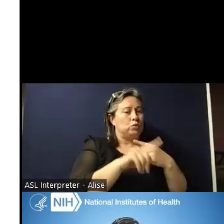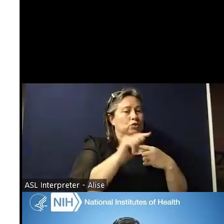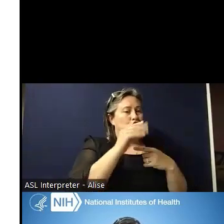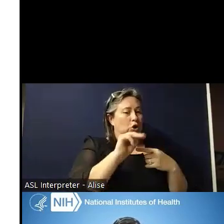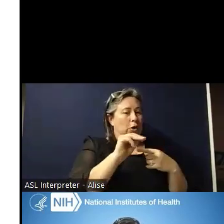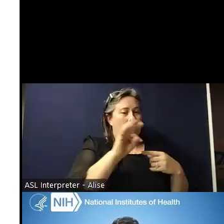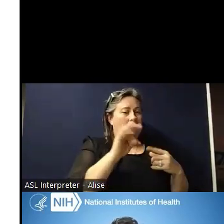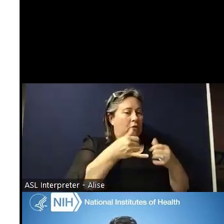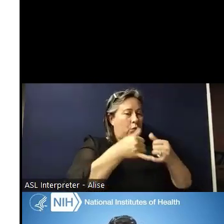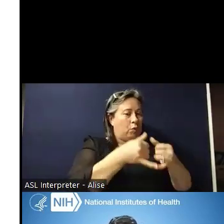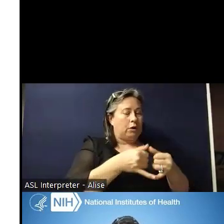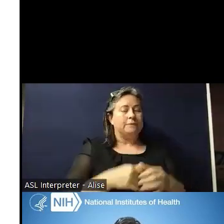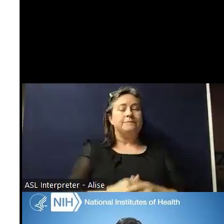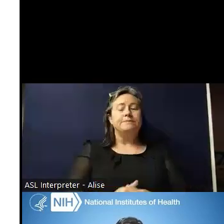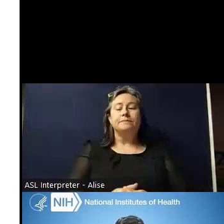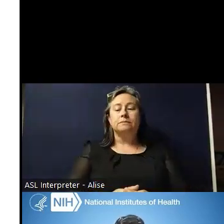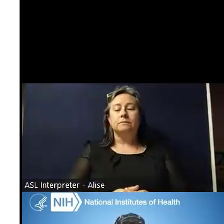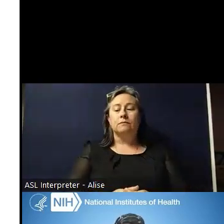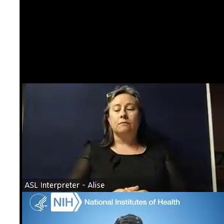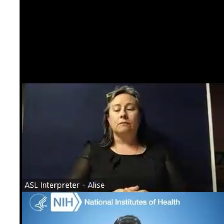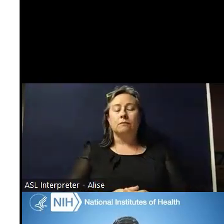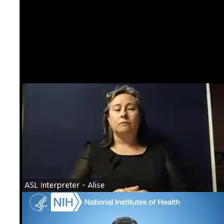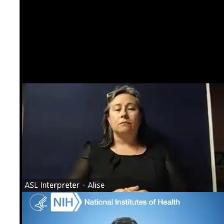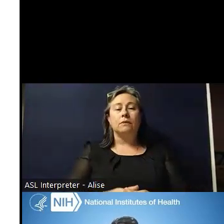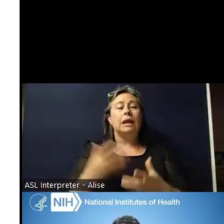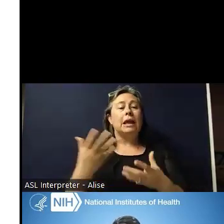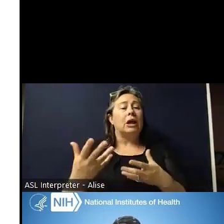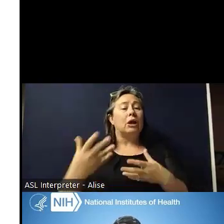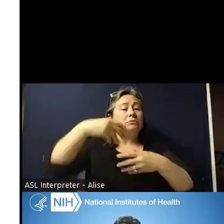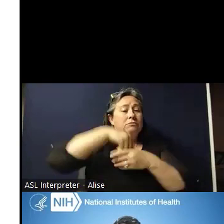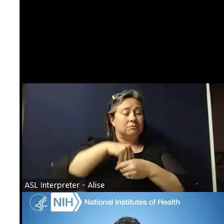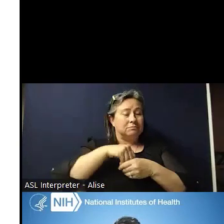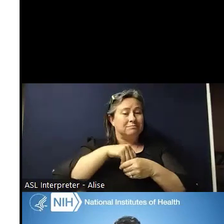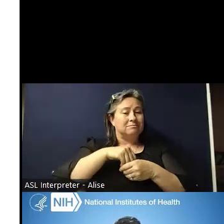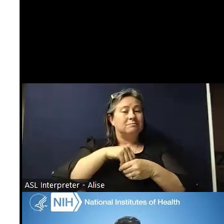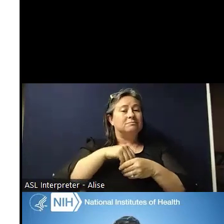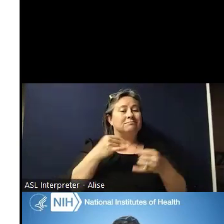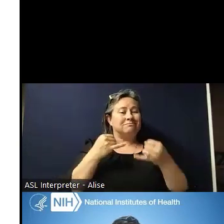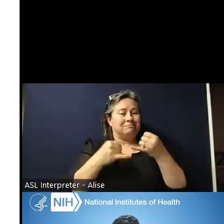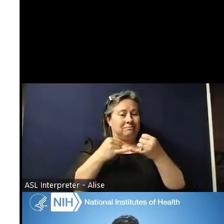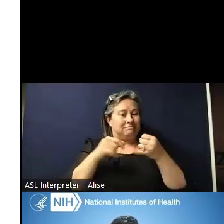And incorporate the applicable public policy requirements